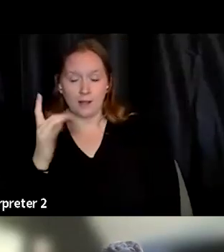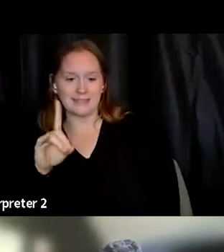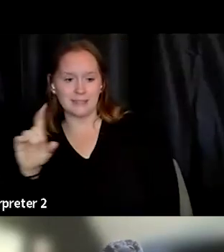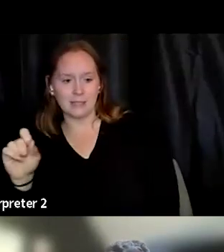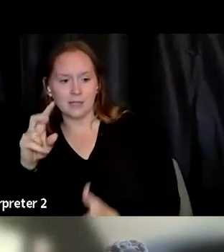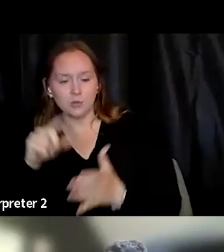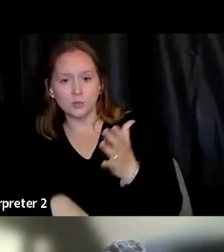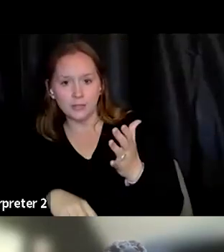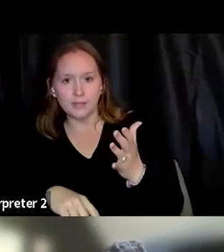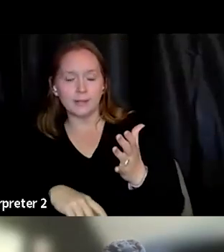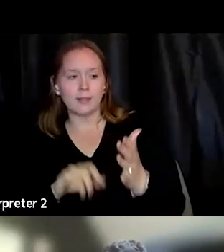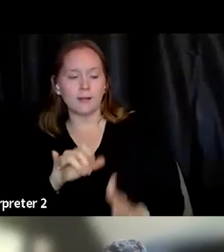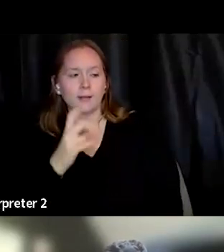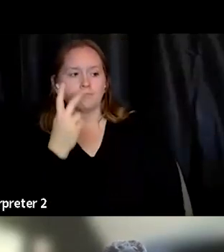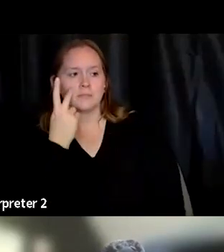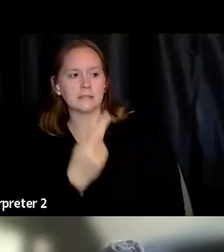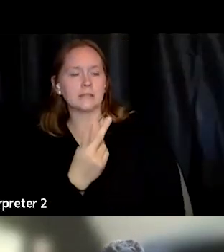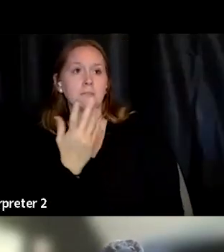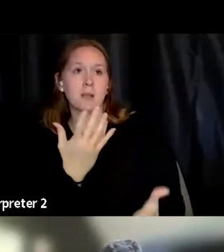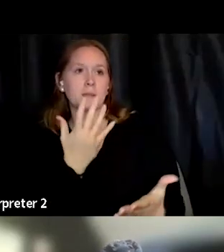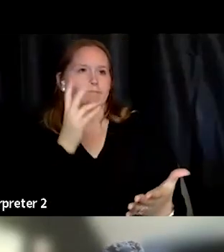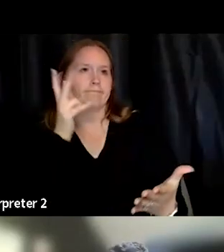they can hear almost their voice in their quotes when we're writing them.